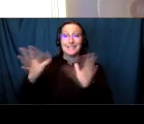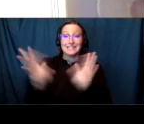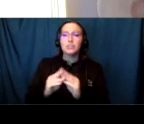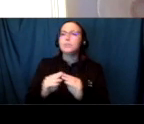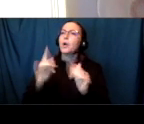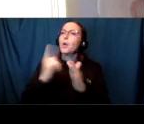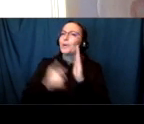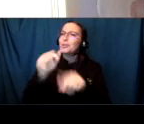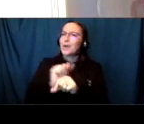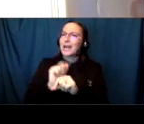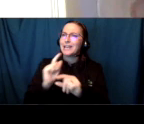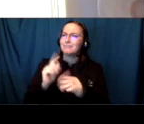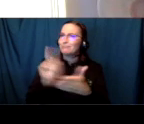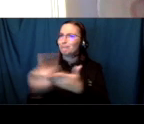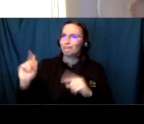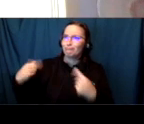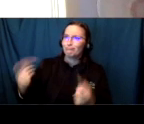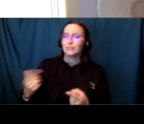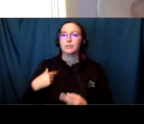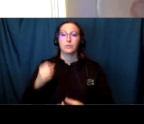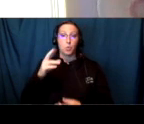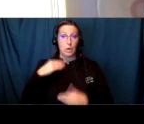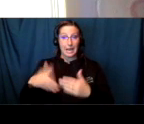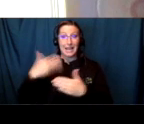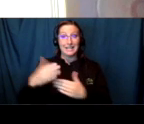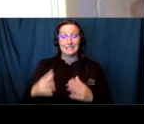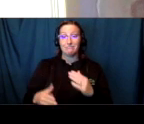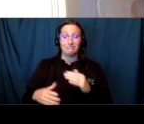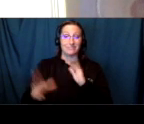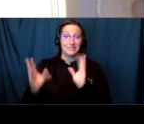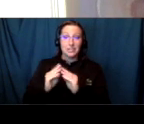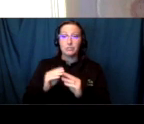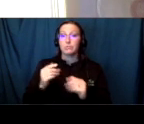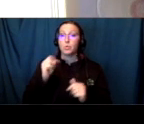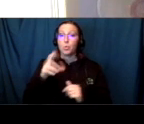add these to your next session or you could talk to the speech pathologist. You could both be doing some of these things so